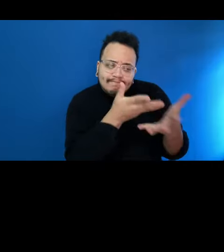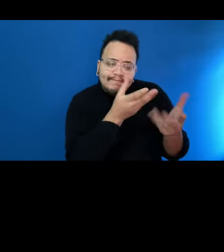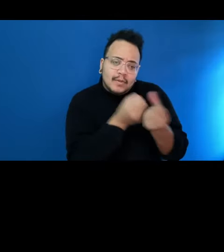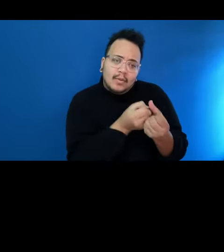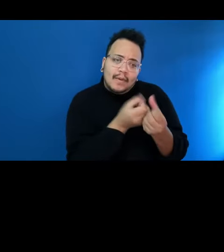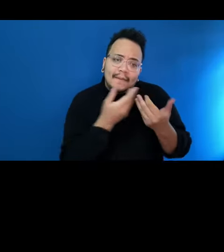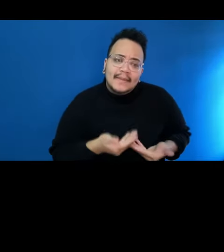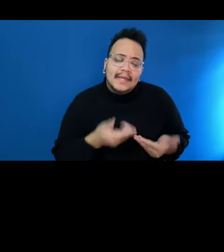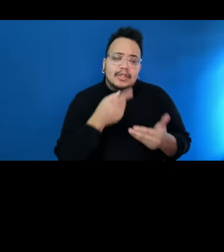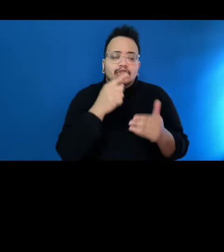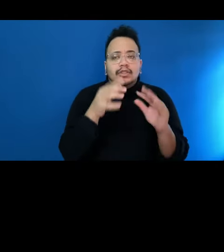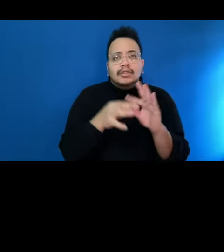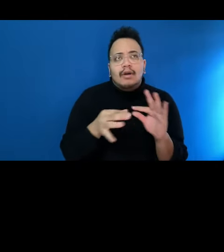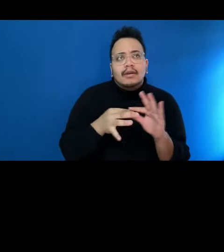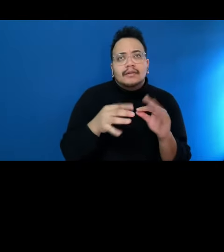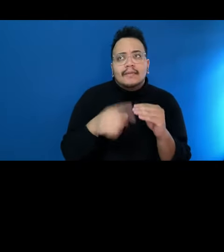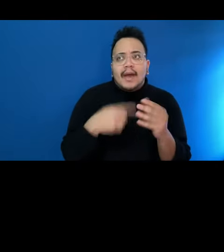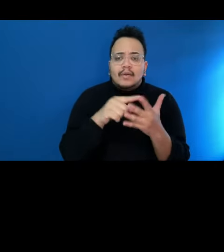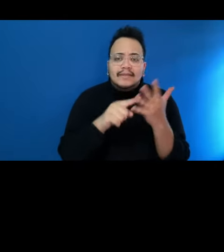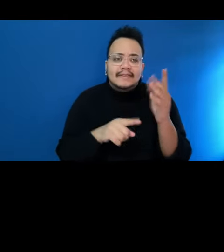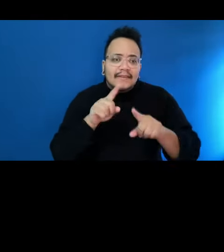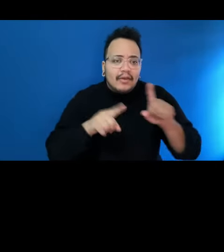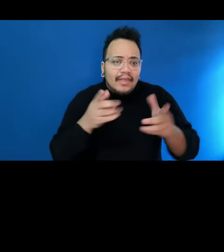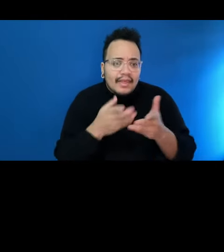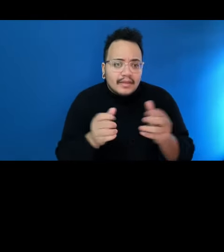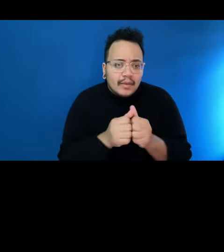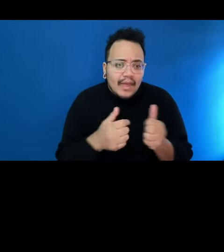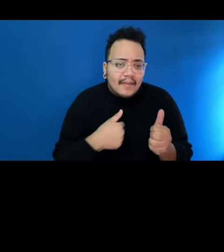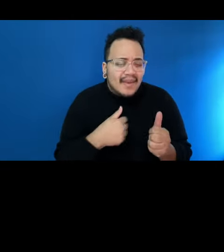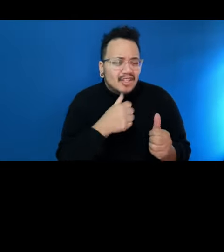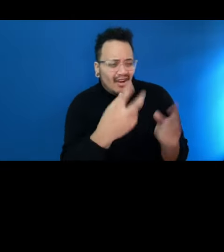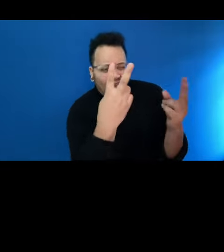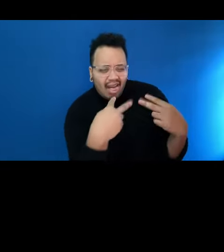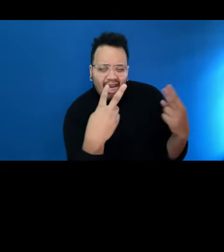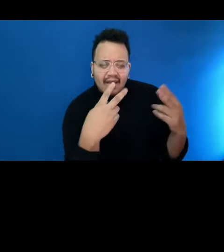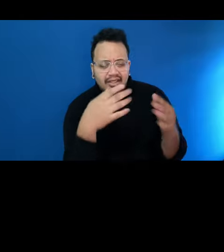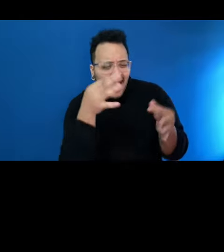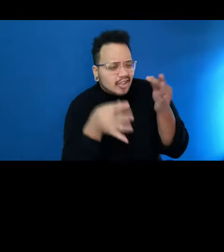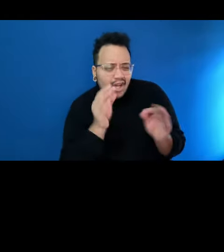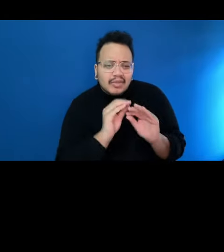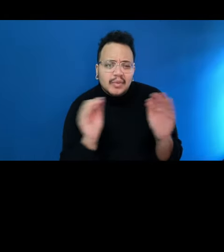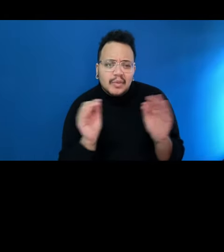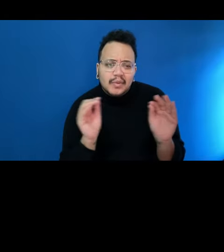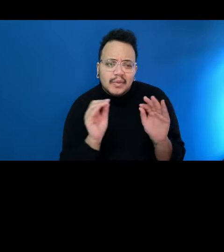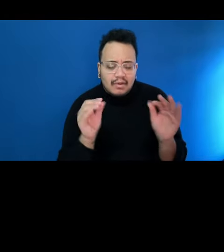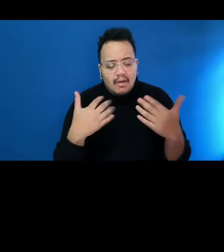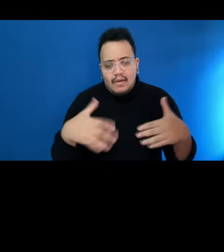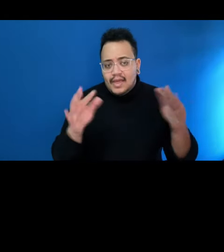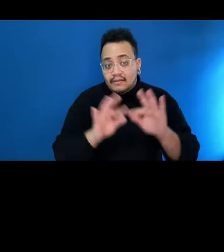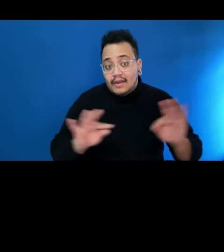She talks about different things with me without stigma, without judging. And I think that's very important.